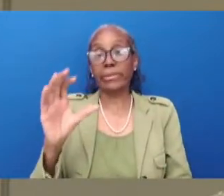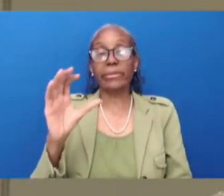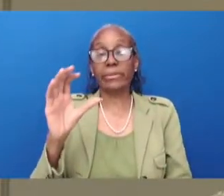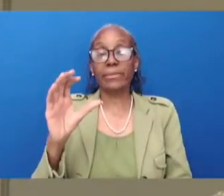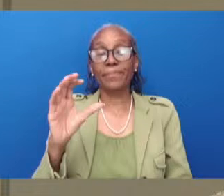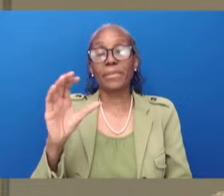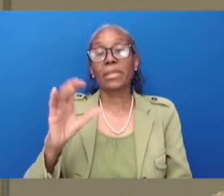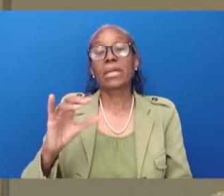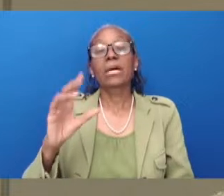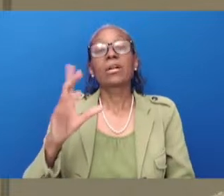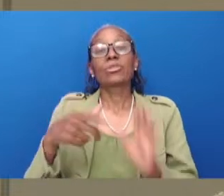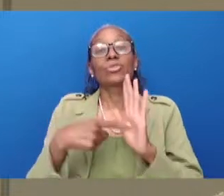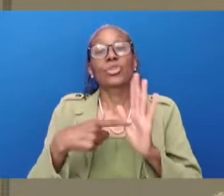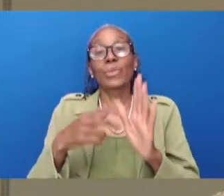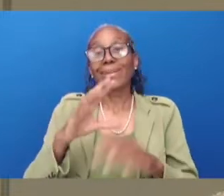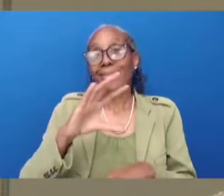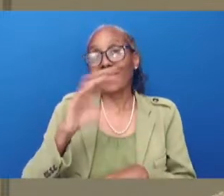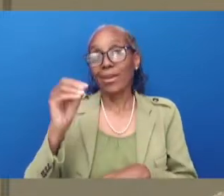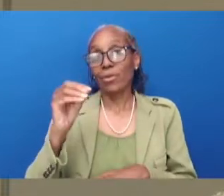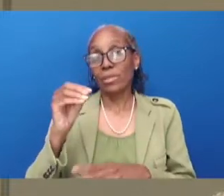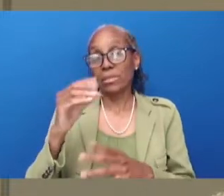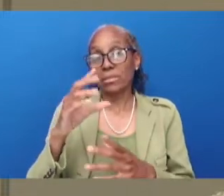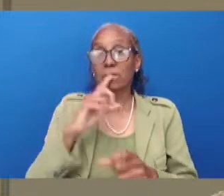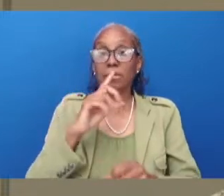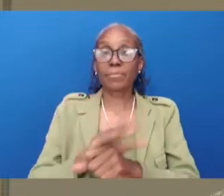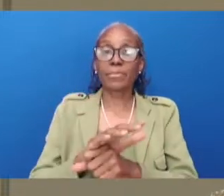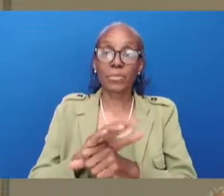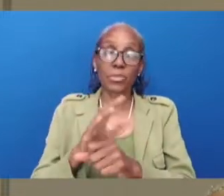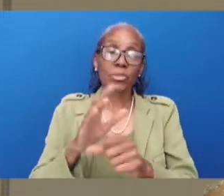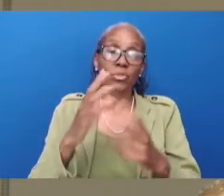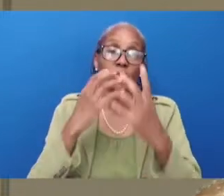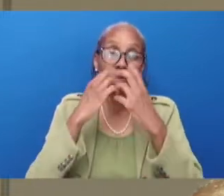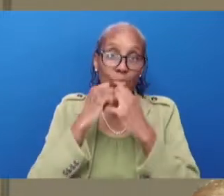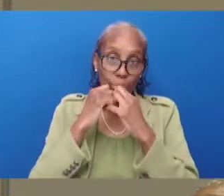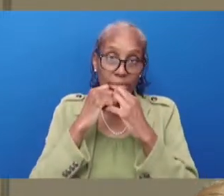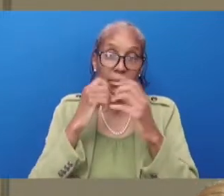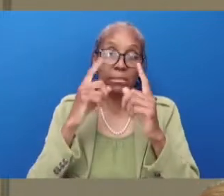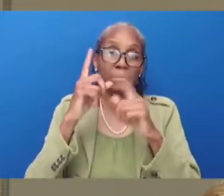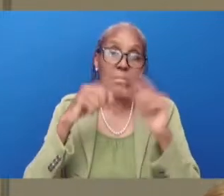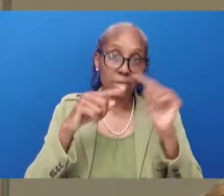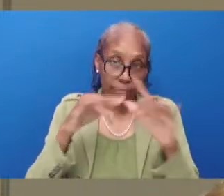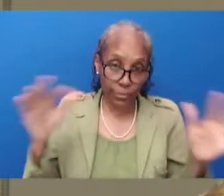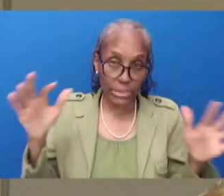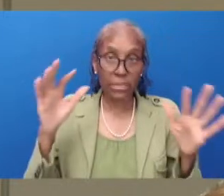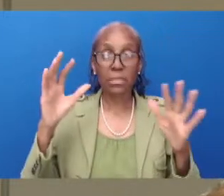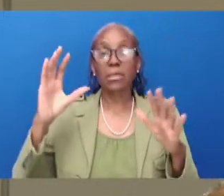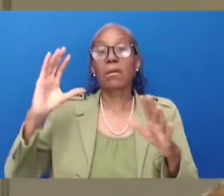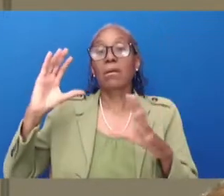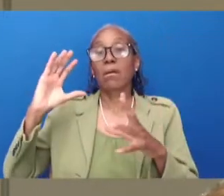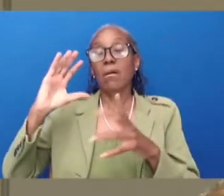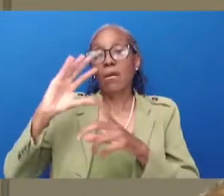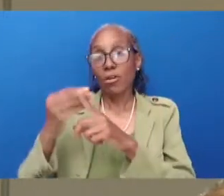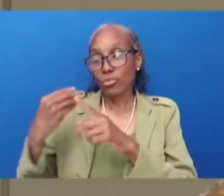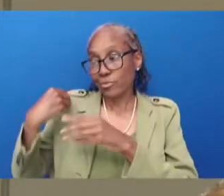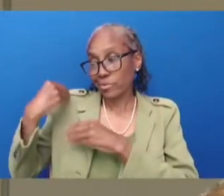THIS HOLIDAY IN NORTH CAROLINA, SYMBOLIZING THE COUNTY'S